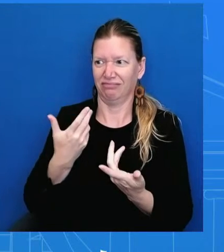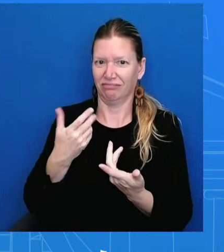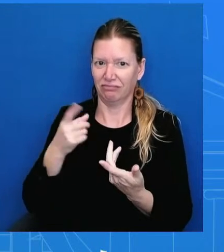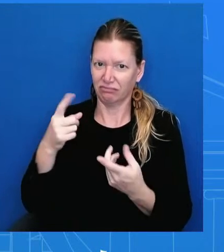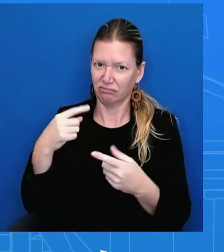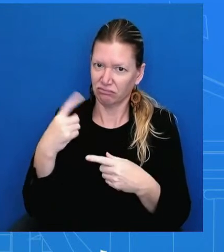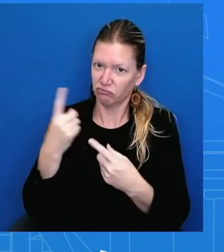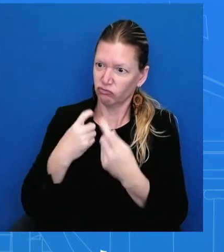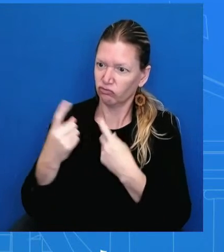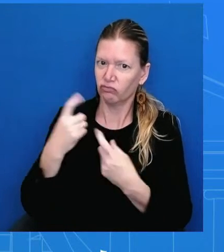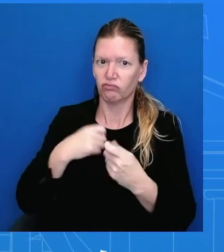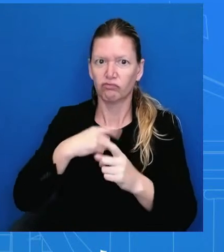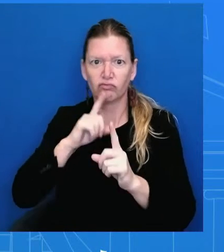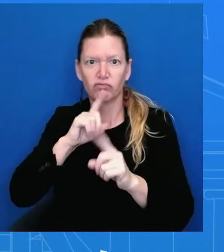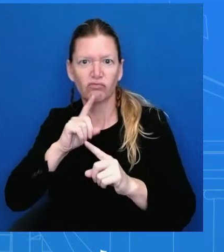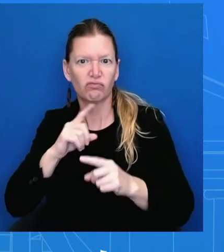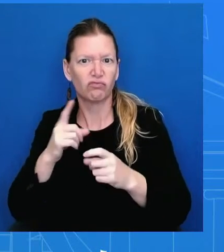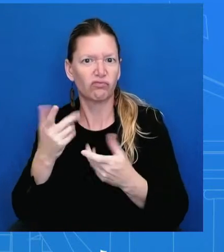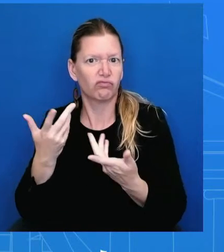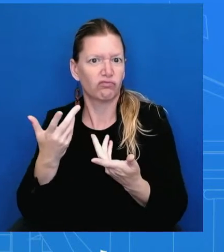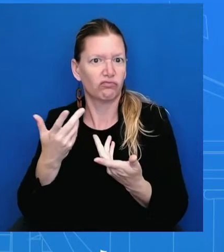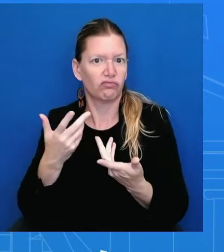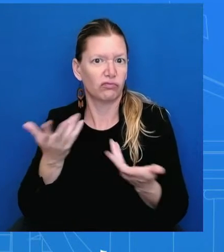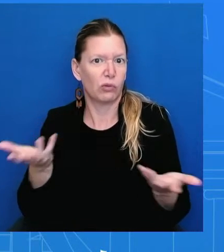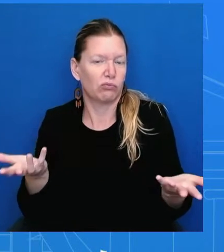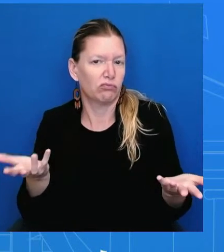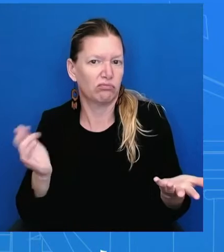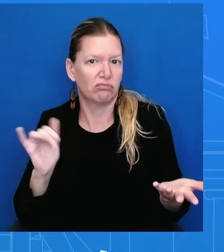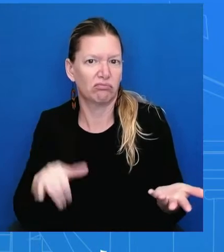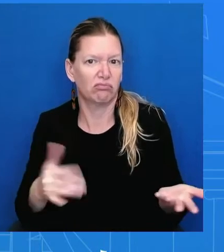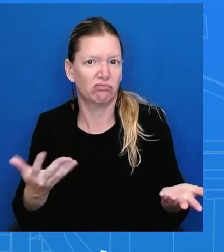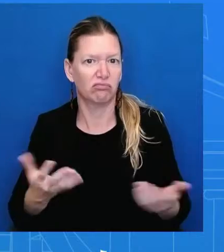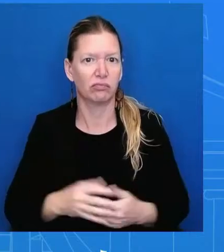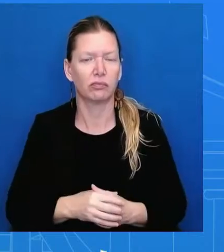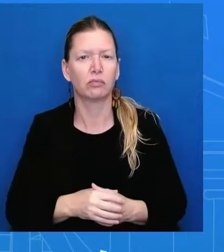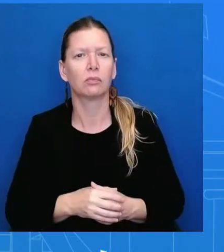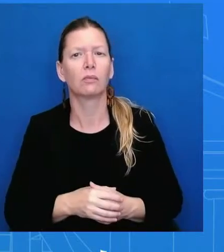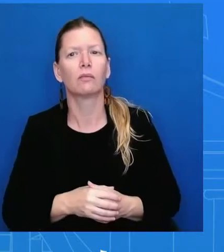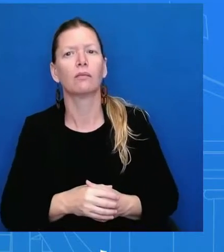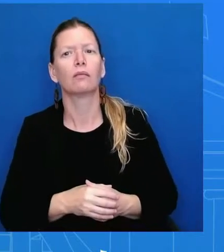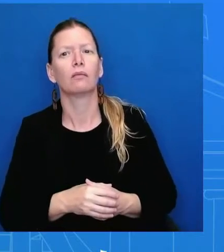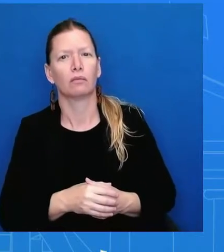Two questions on the Middle East. Israel has conducted the largest seizure of land in the West Bank,